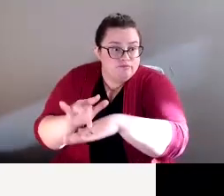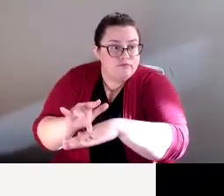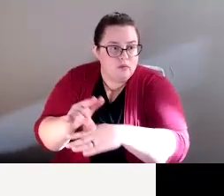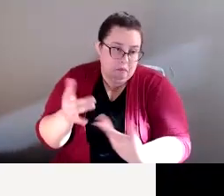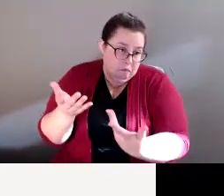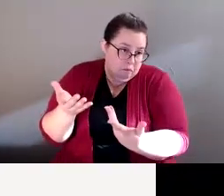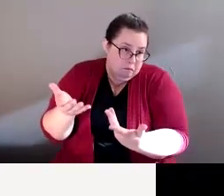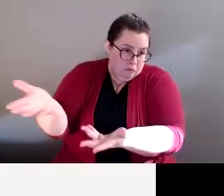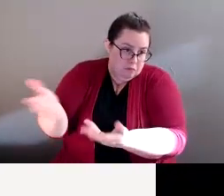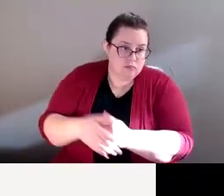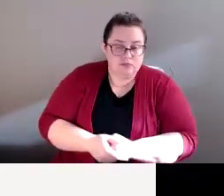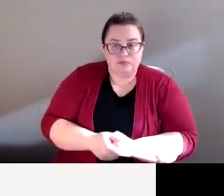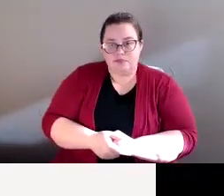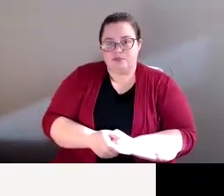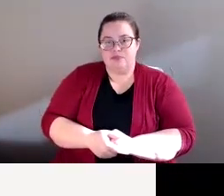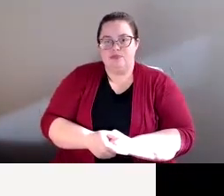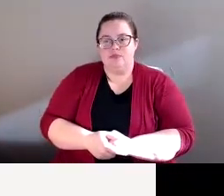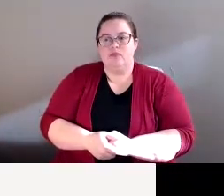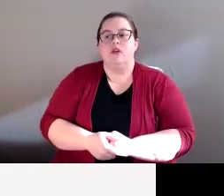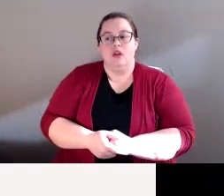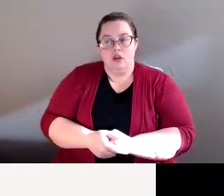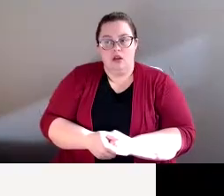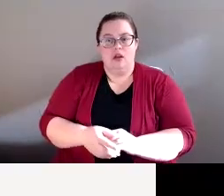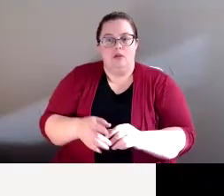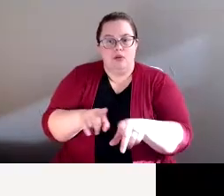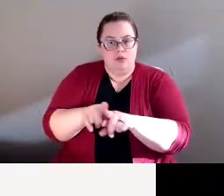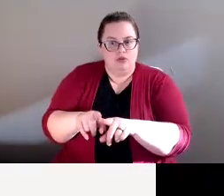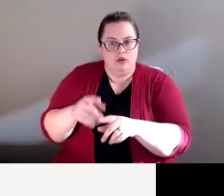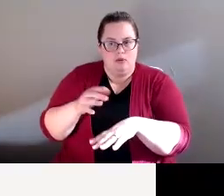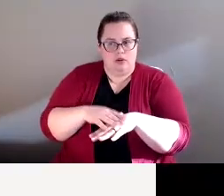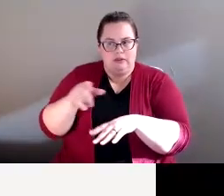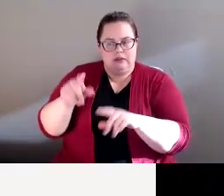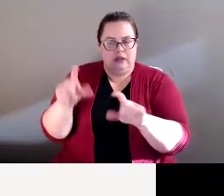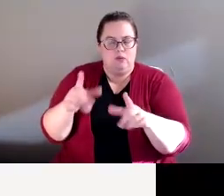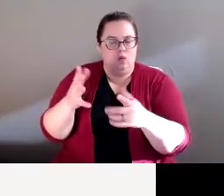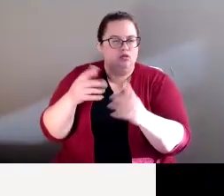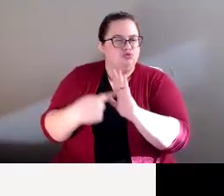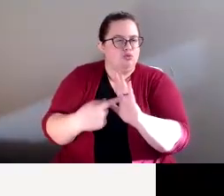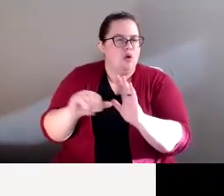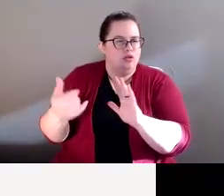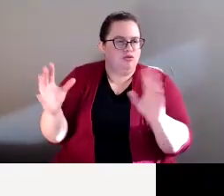But since I'm on this slide, I also want to throw in another, conference. This one is,